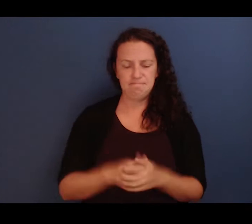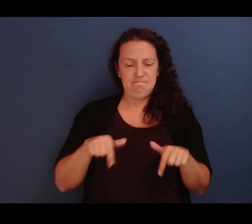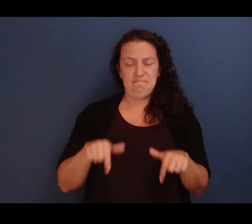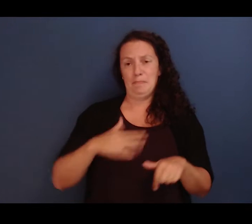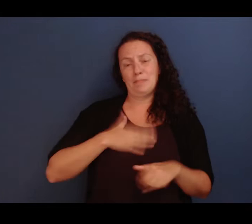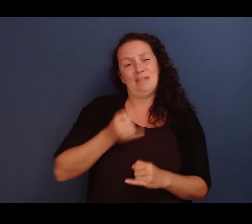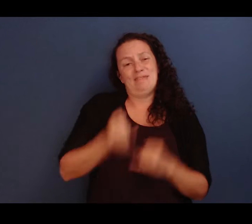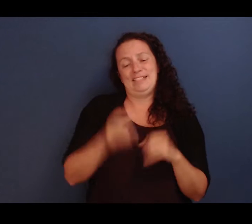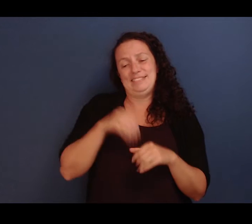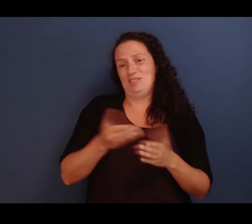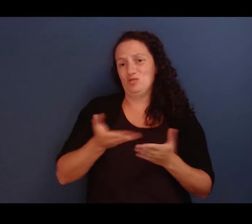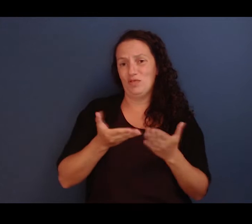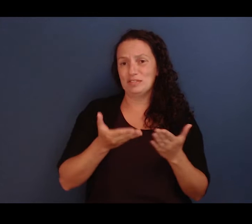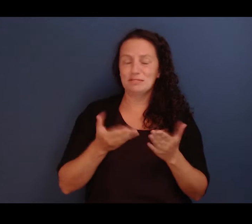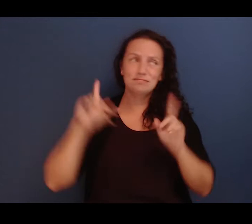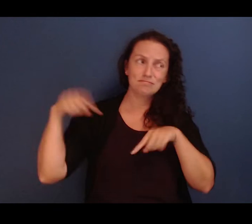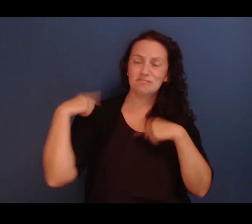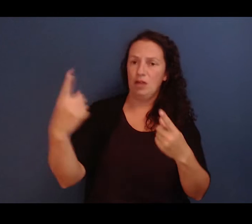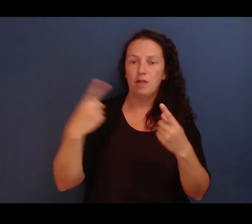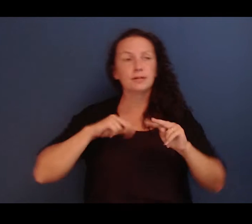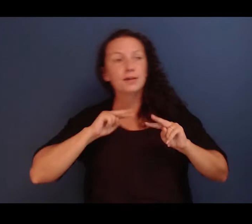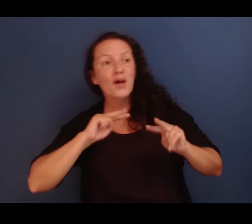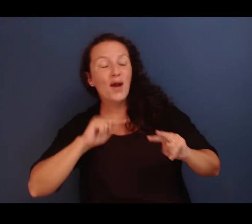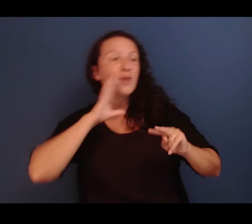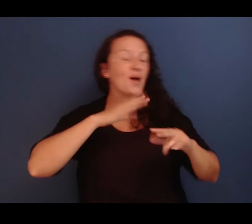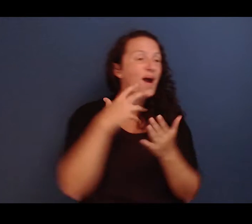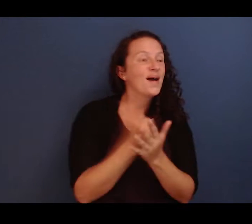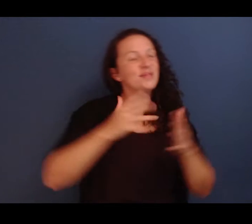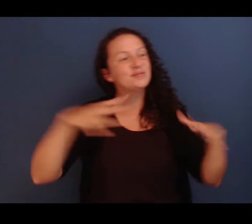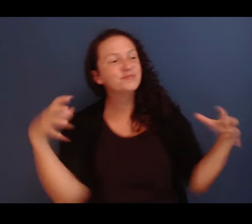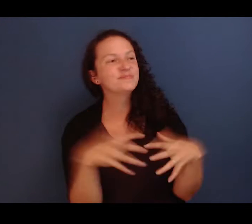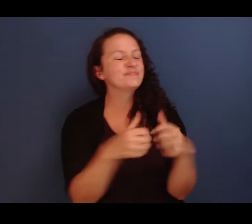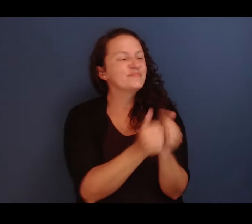I’ve always looked forward to coming together, and seeing everyone catch up. So much has